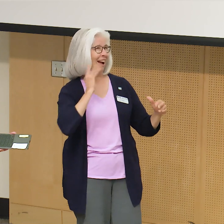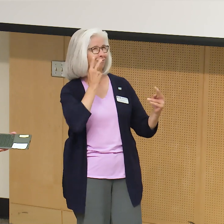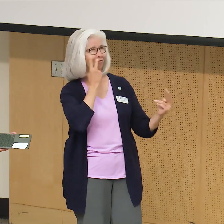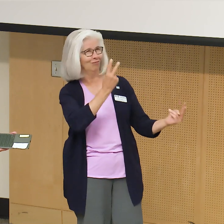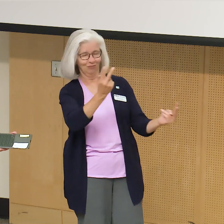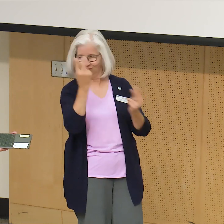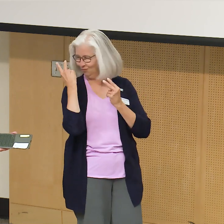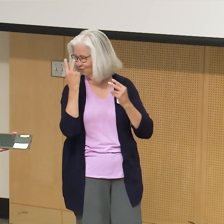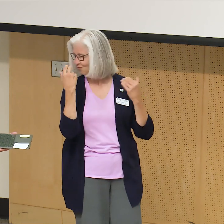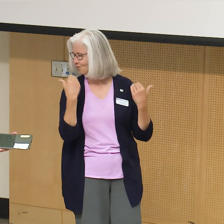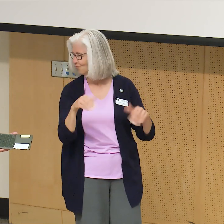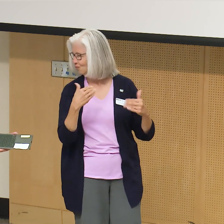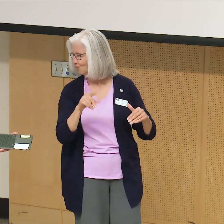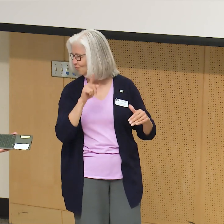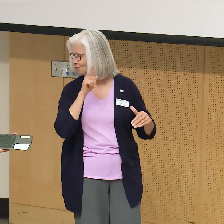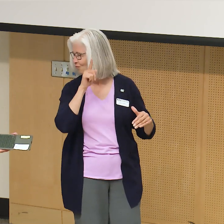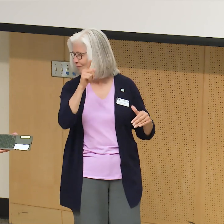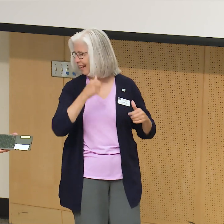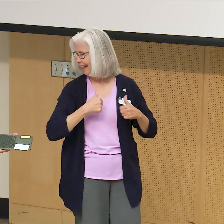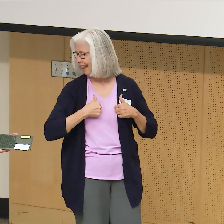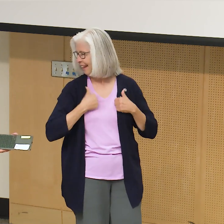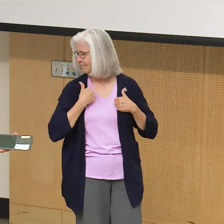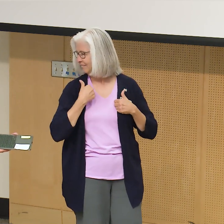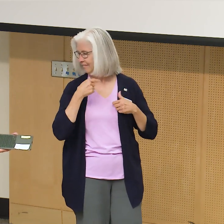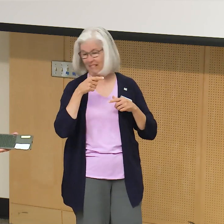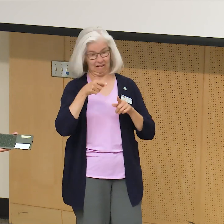and that they have really good memories of that time.